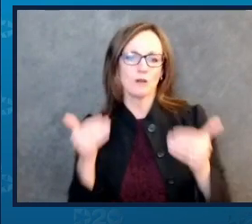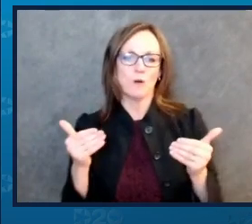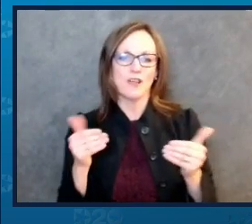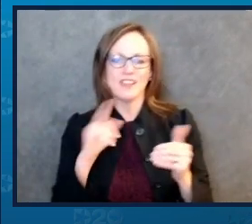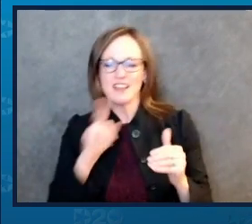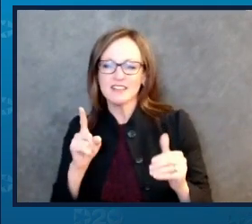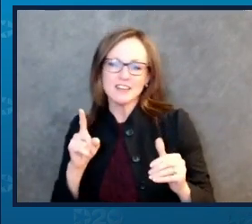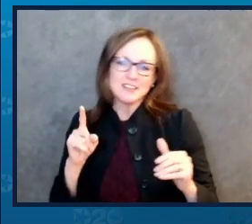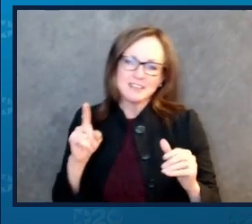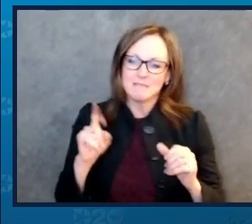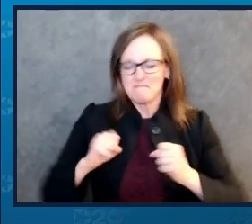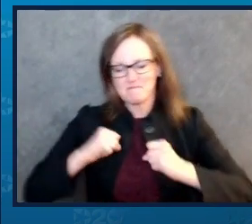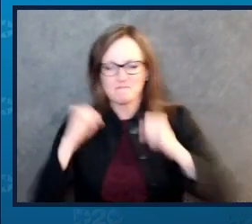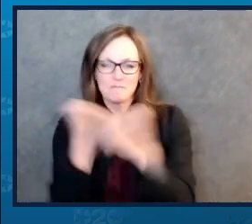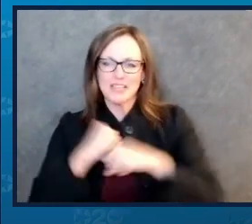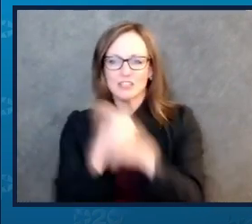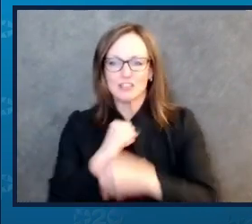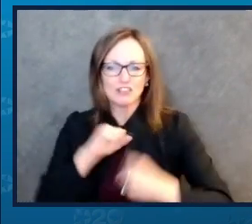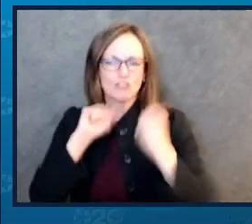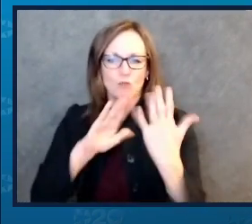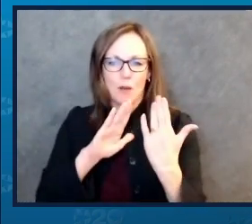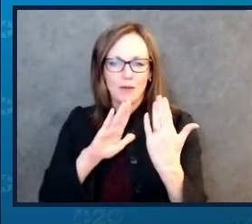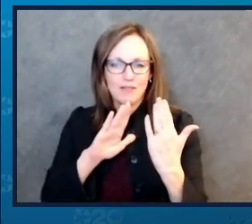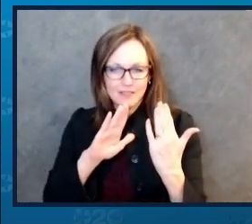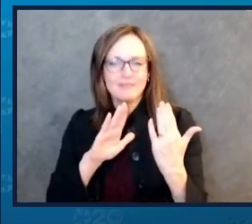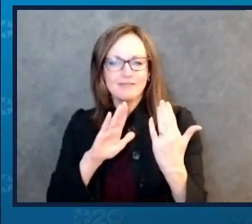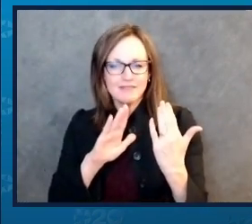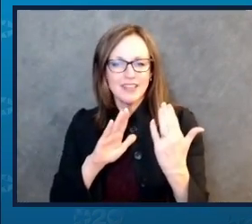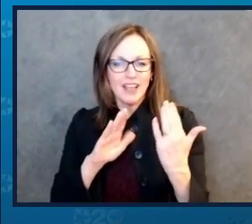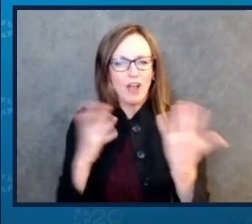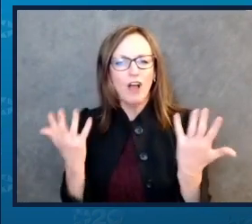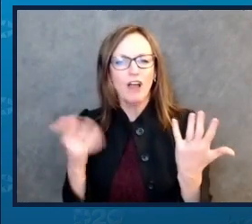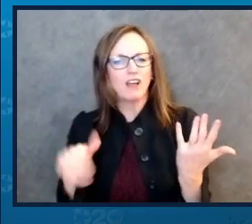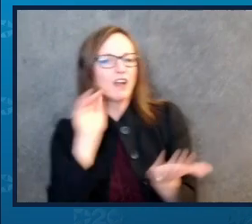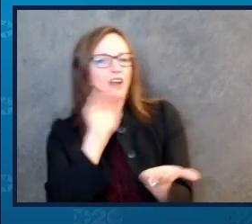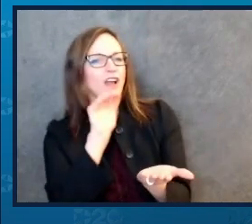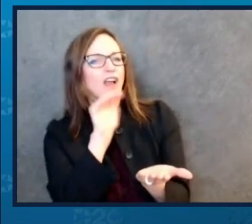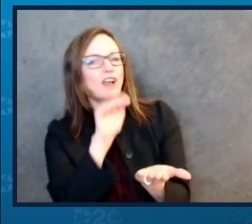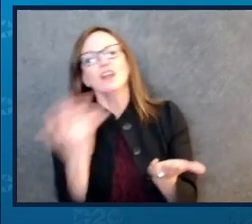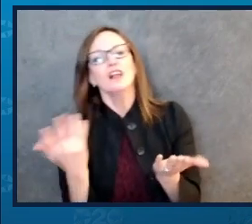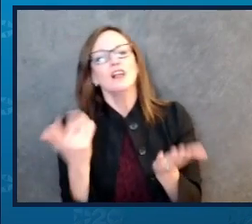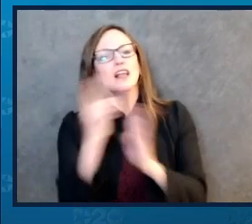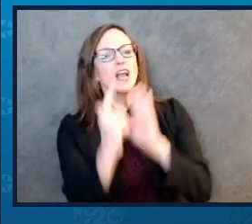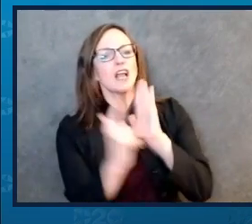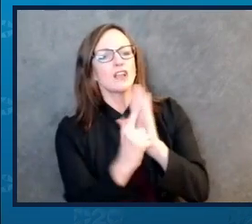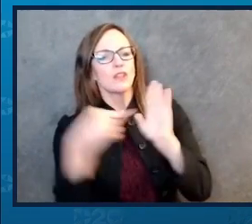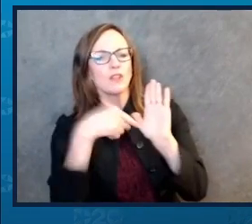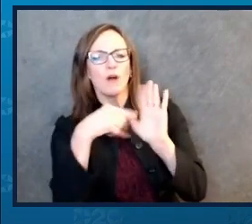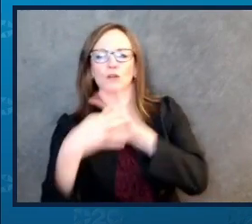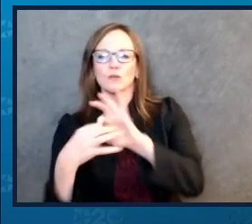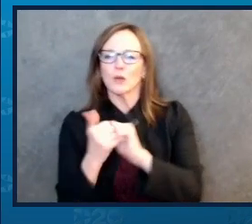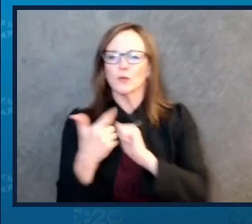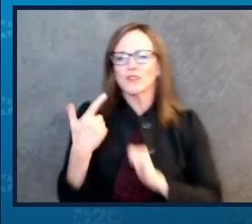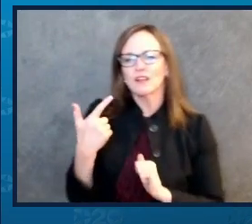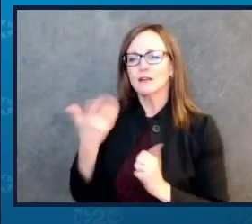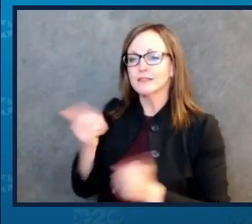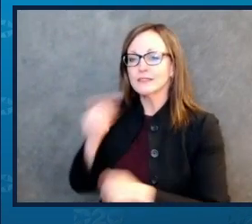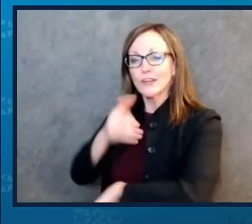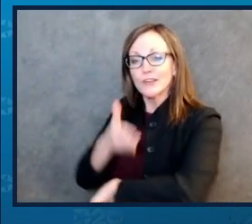THIS IS MOTHER WHO CRIES OUT FOR SENSE GUN LAWS. THE DAUGHTER WHO BELIEVES THAT